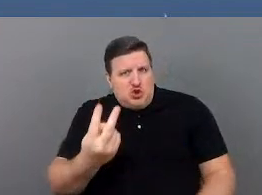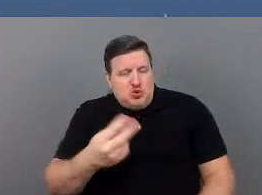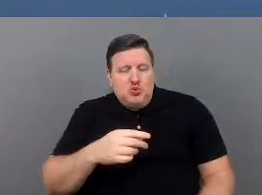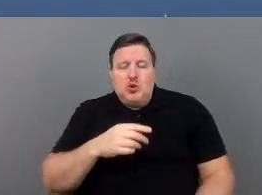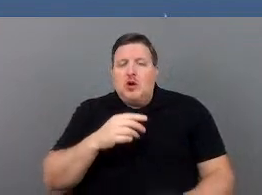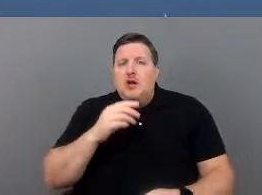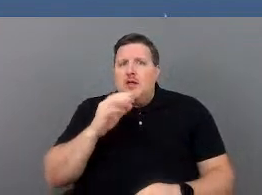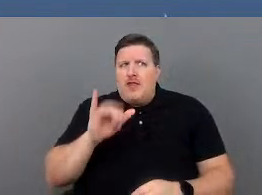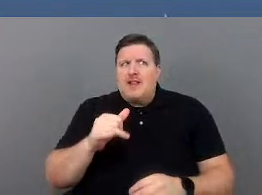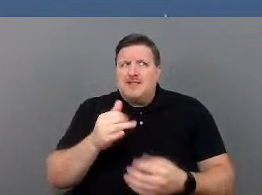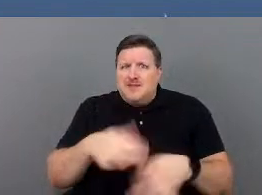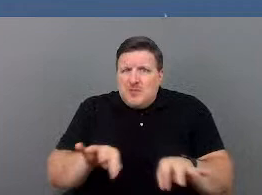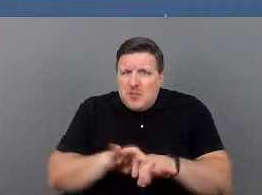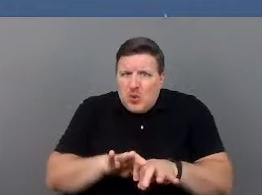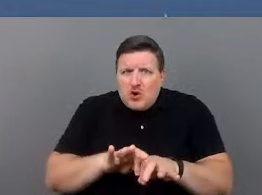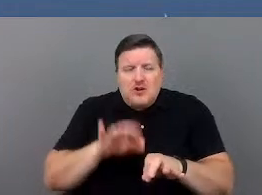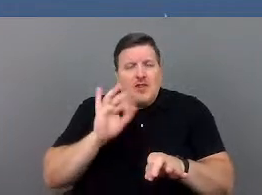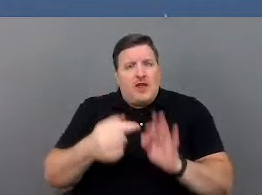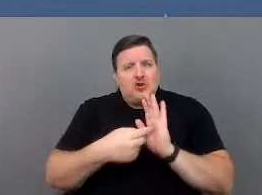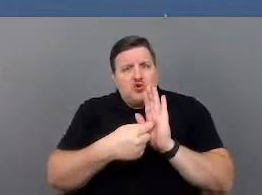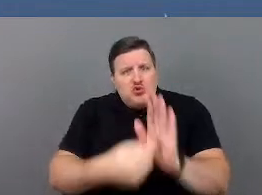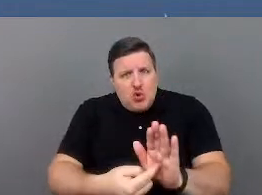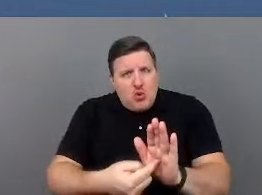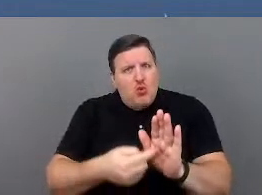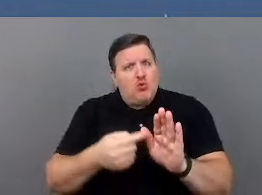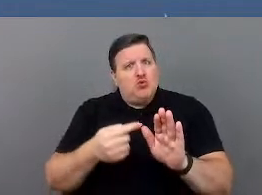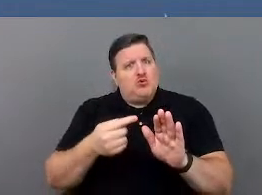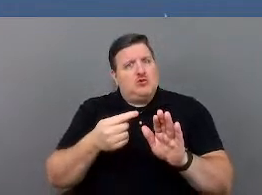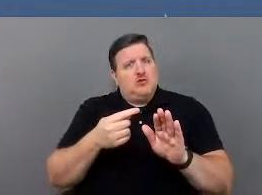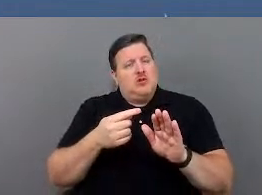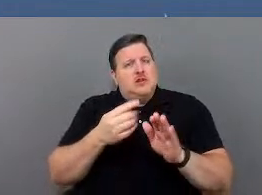IT EXPRESSES JUST ON SOME SURFACE LEVEL A HIGH LEVEL OF SUFFERING IN OUR CITY.